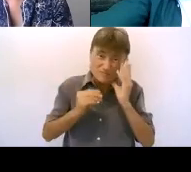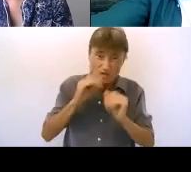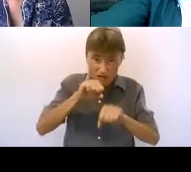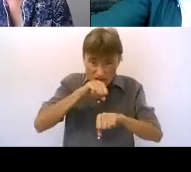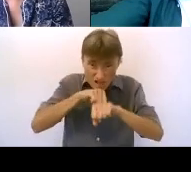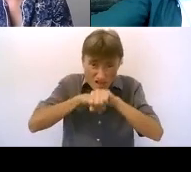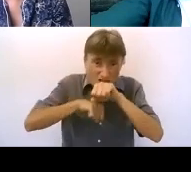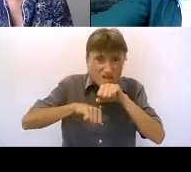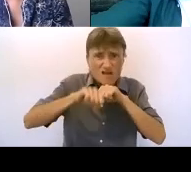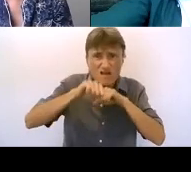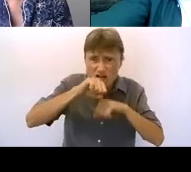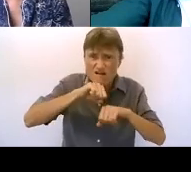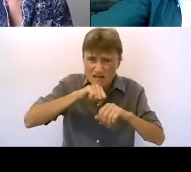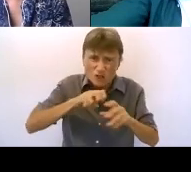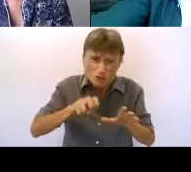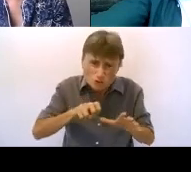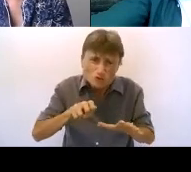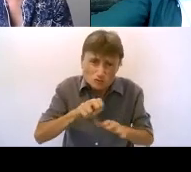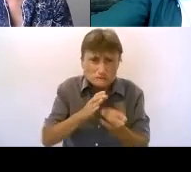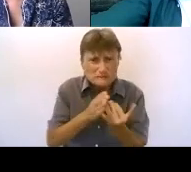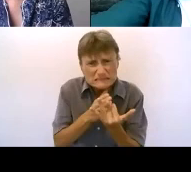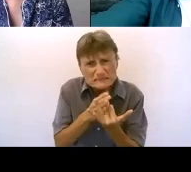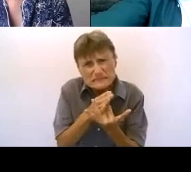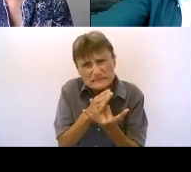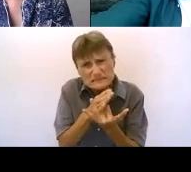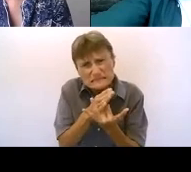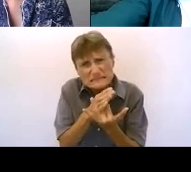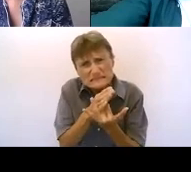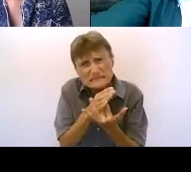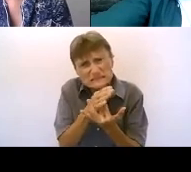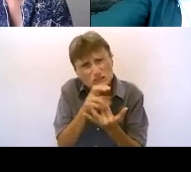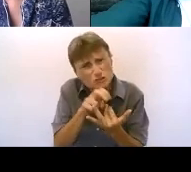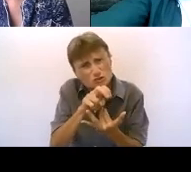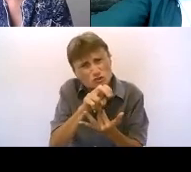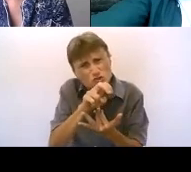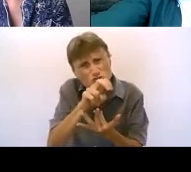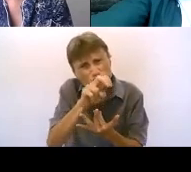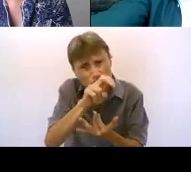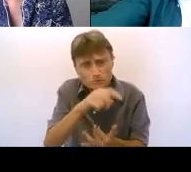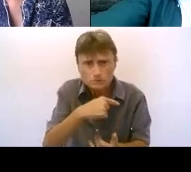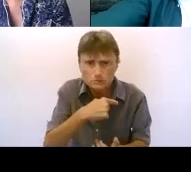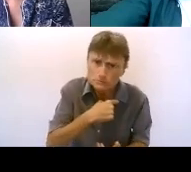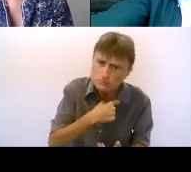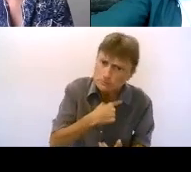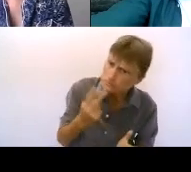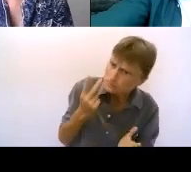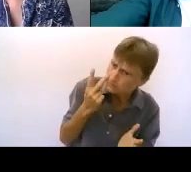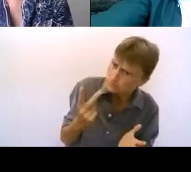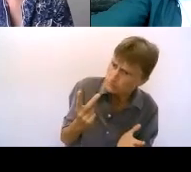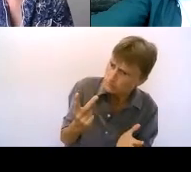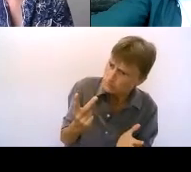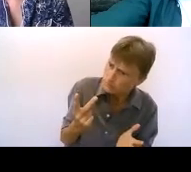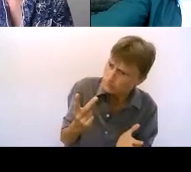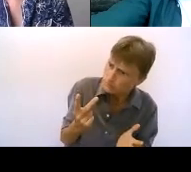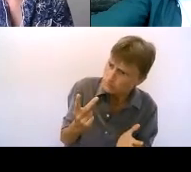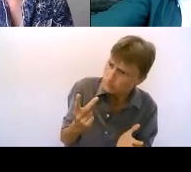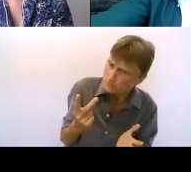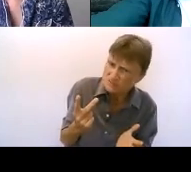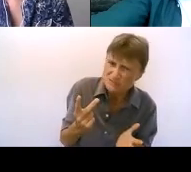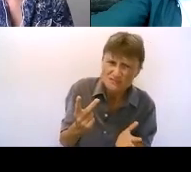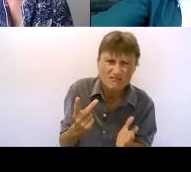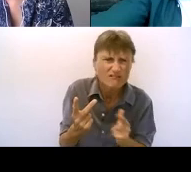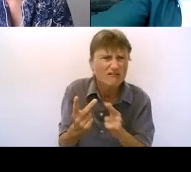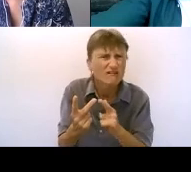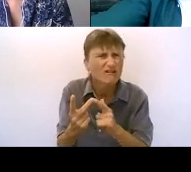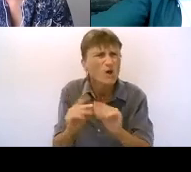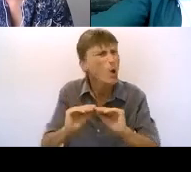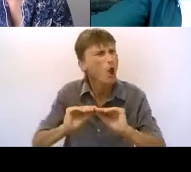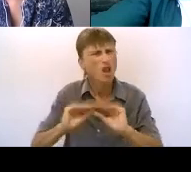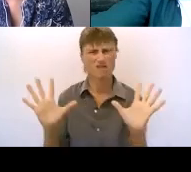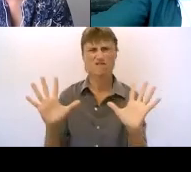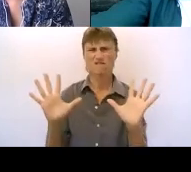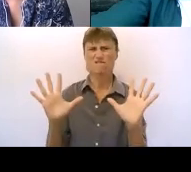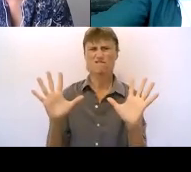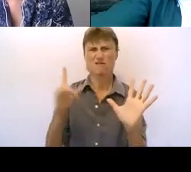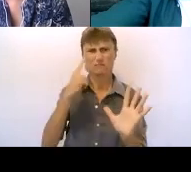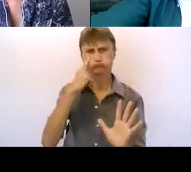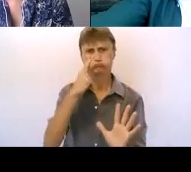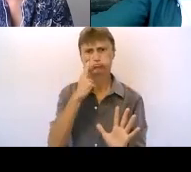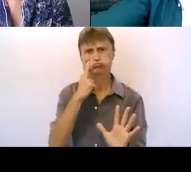life see where things, how things that I see feel, I see very clearly, and that are demonstrated,